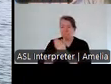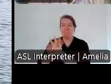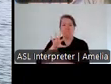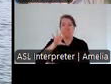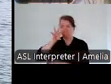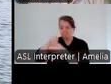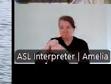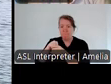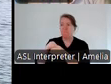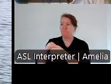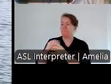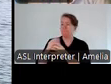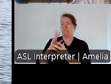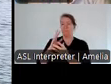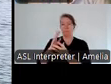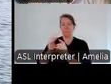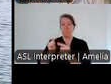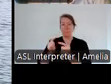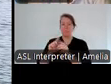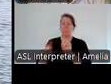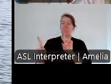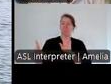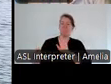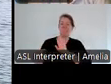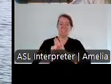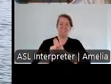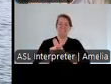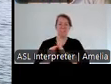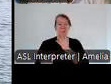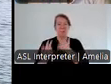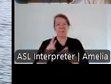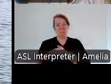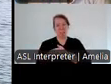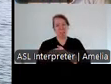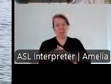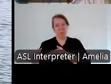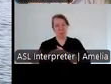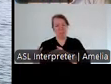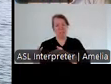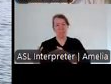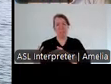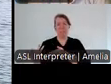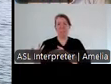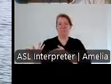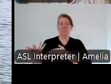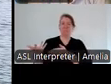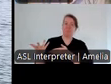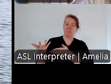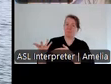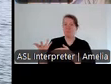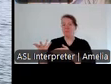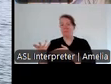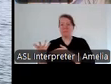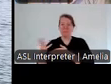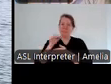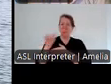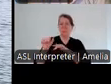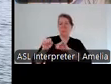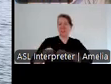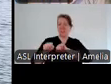I would say a minus though, a failure perhaps, um, is that it really doesn't get into the practicalities of digital accessibility.